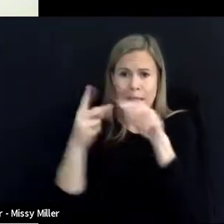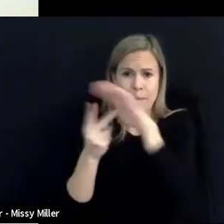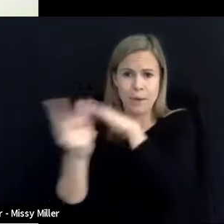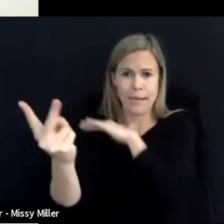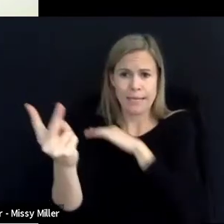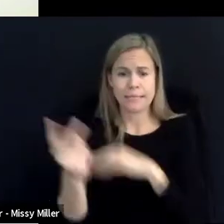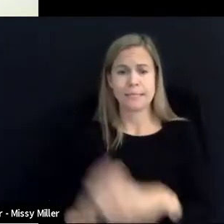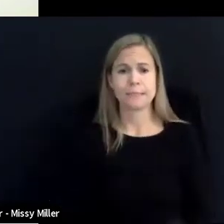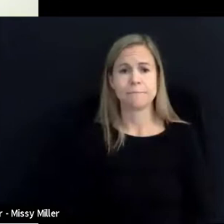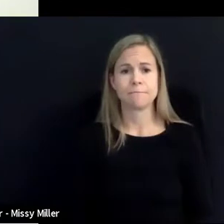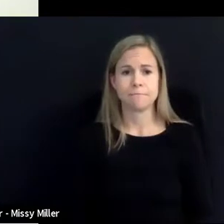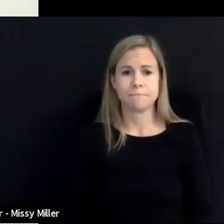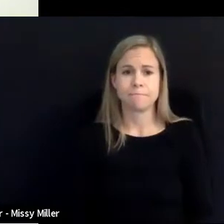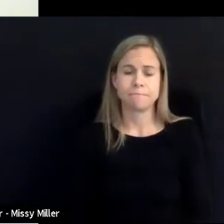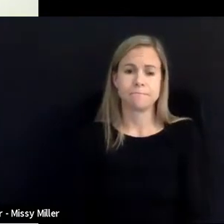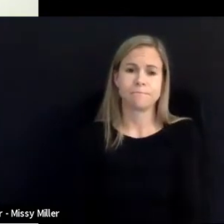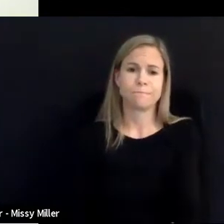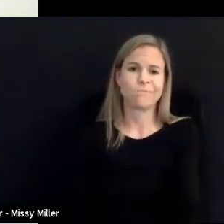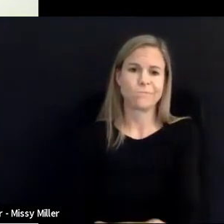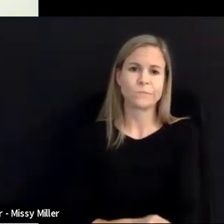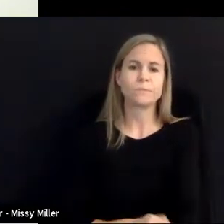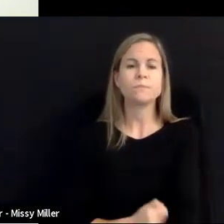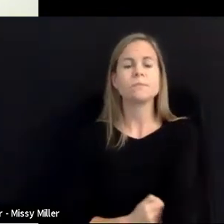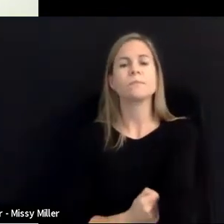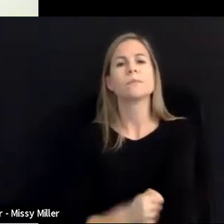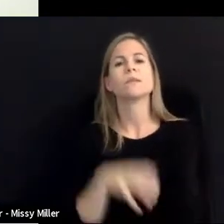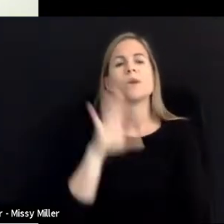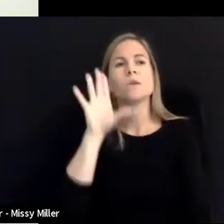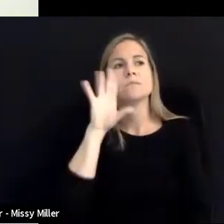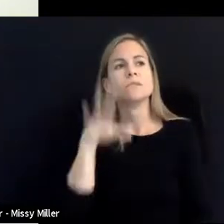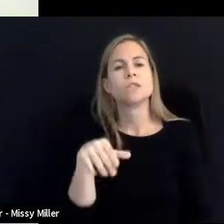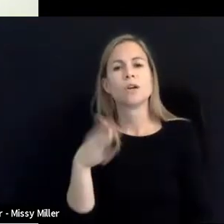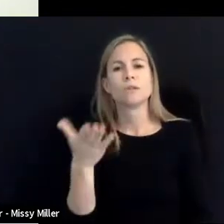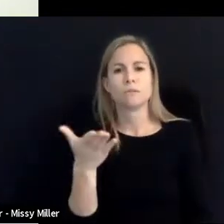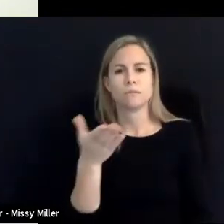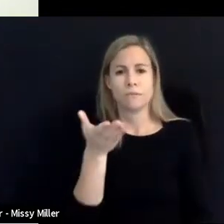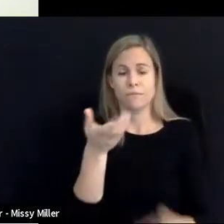You know, if you are deaf-blind,